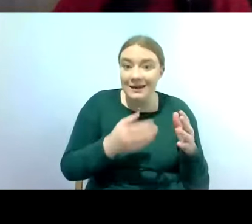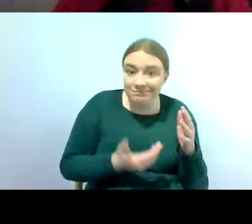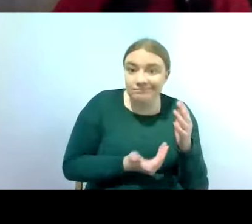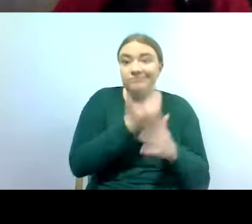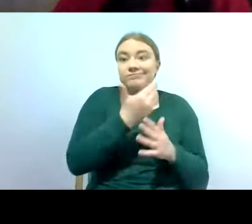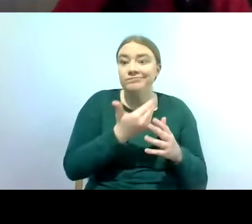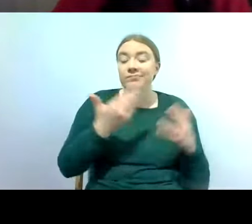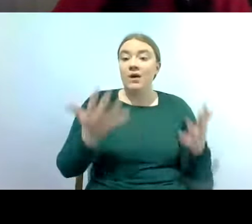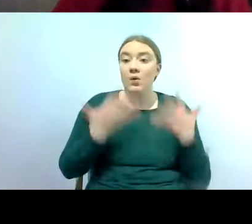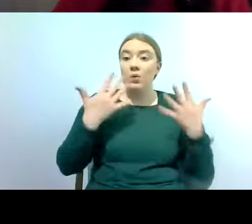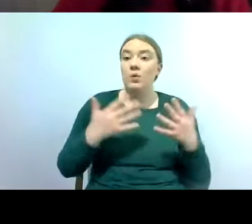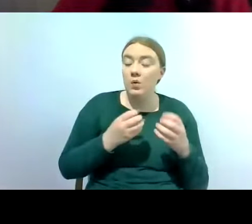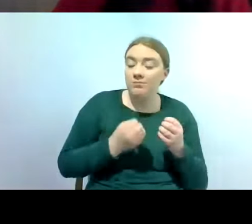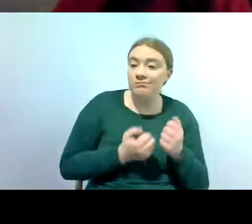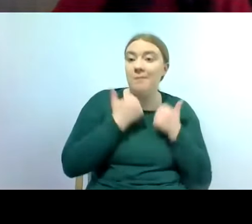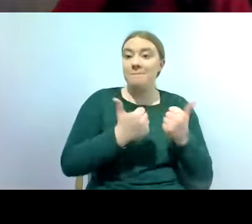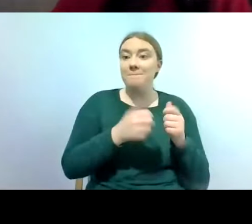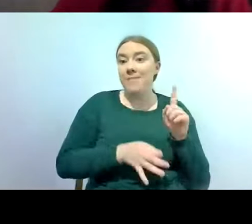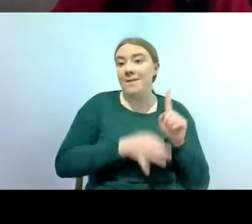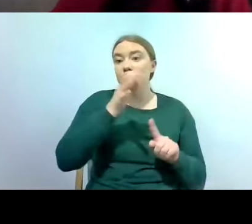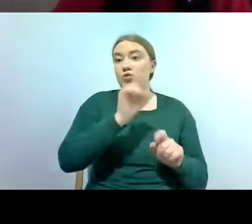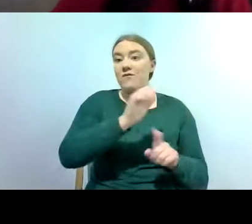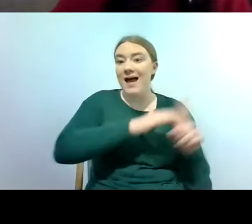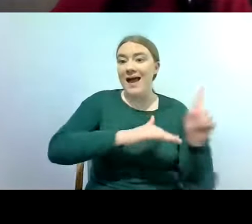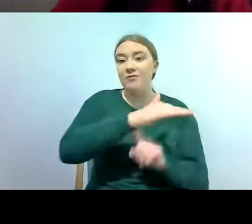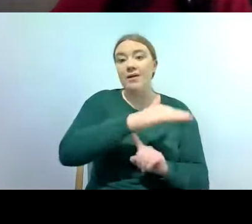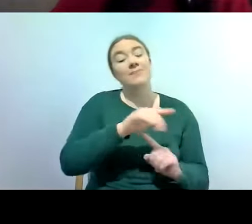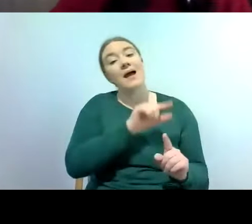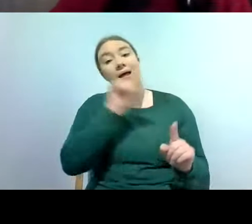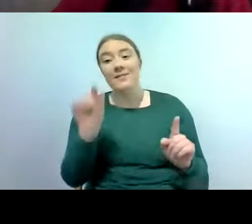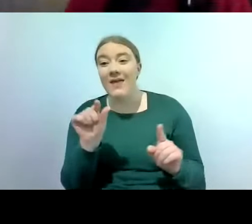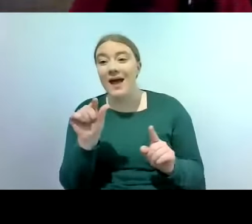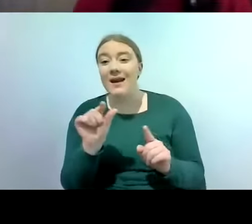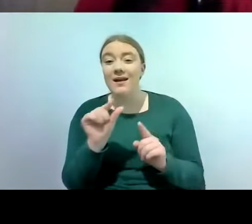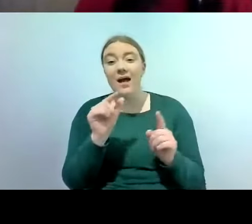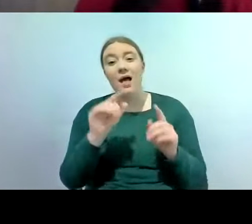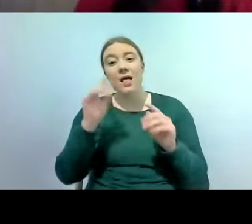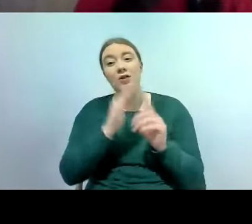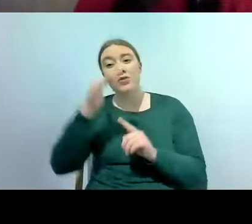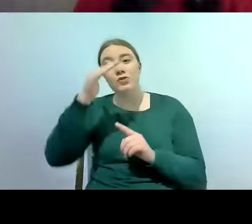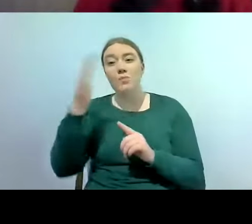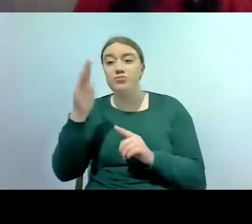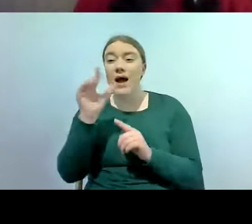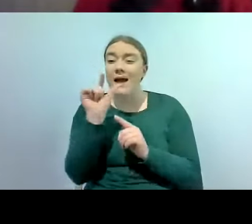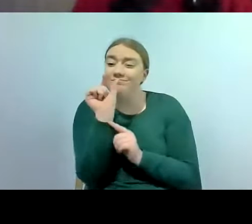is a very small larval barbel after they've hatched they're really really cute so it'd be